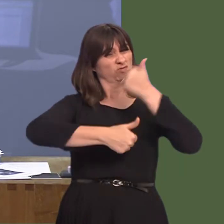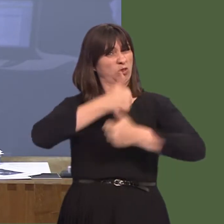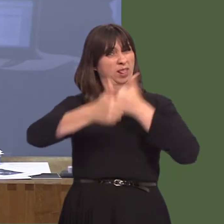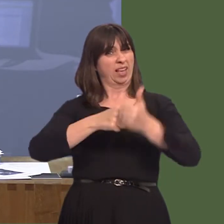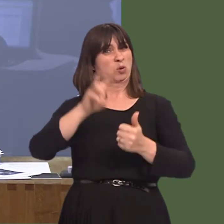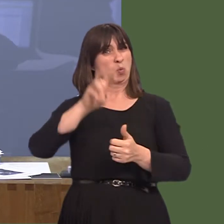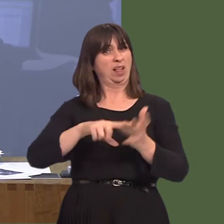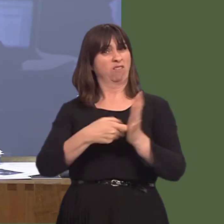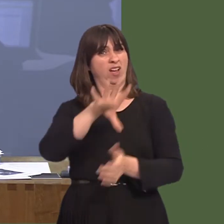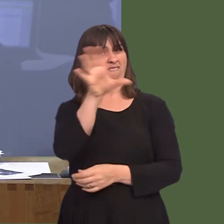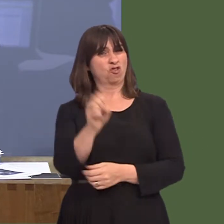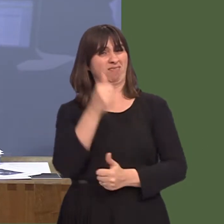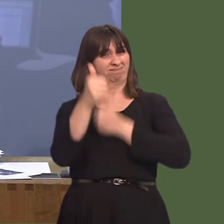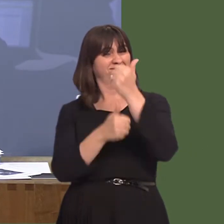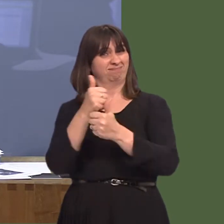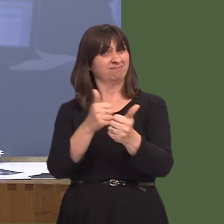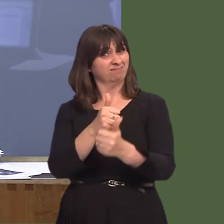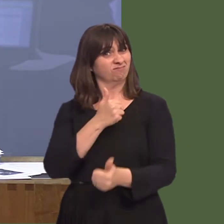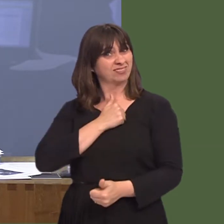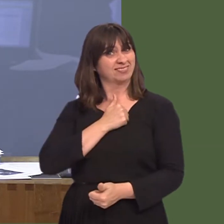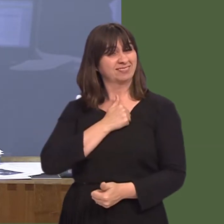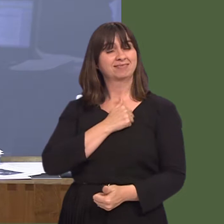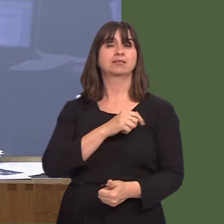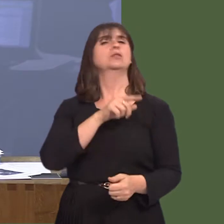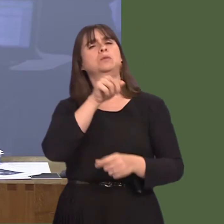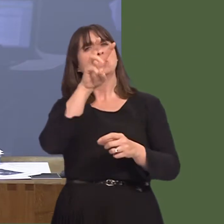What action is the Welsh Government going to take in order to identify other organisations